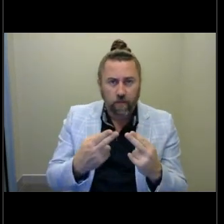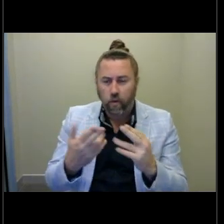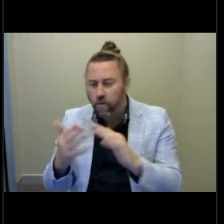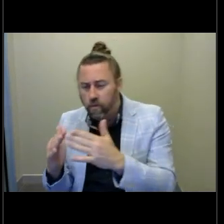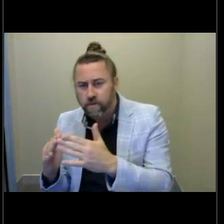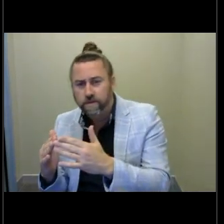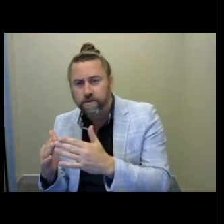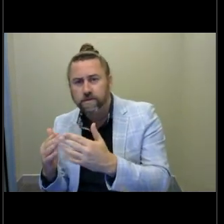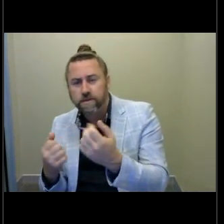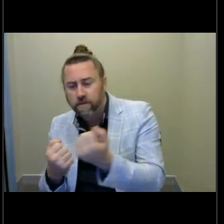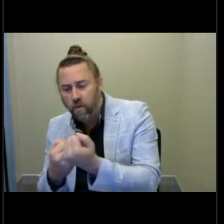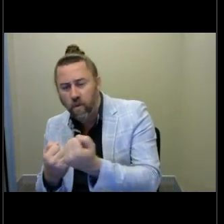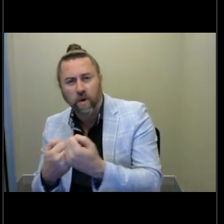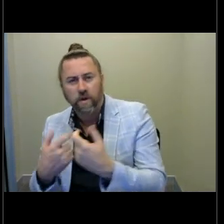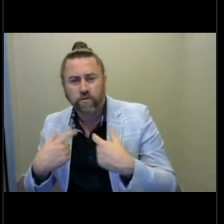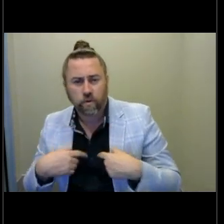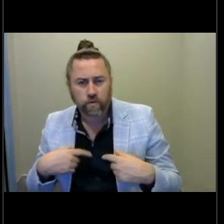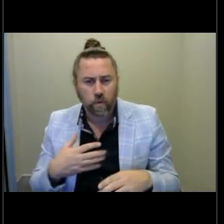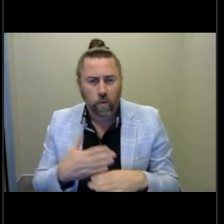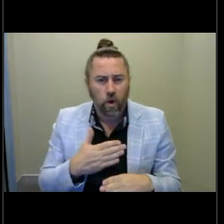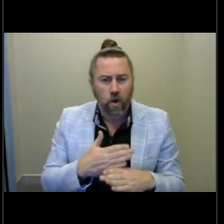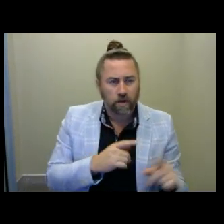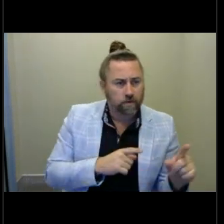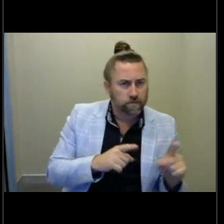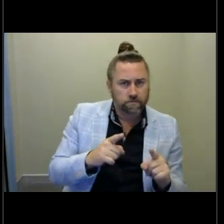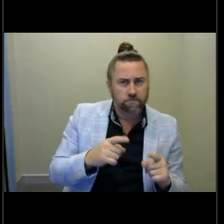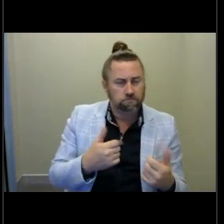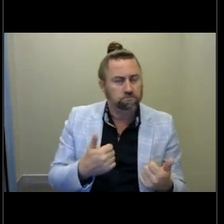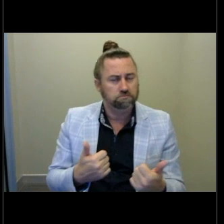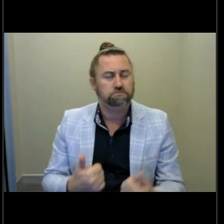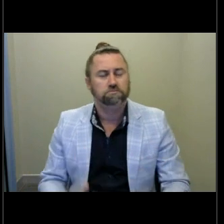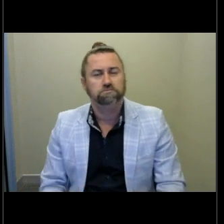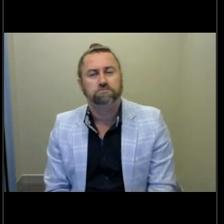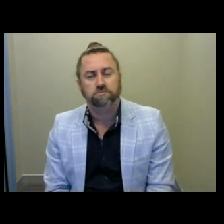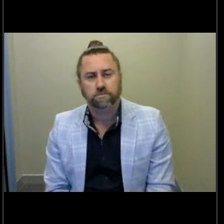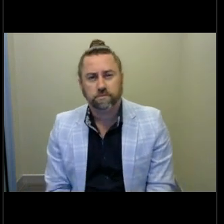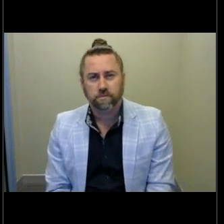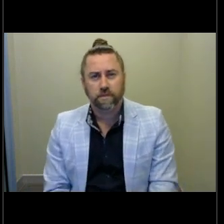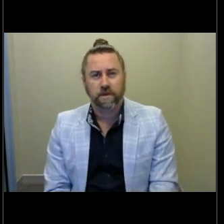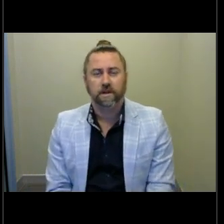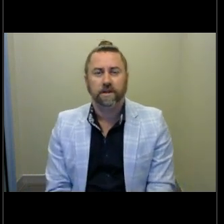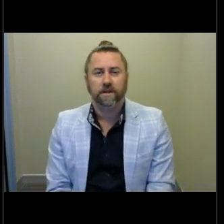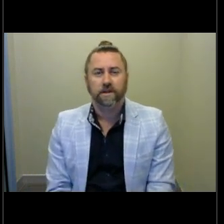social work, lawyers.